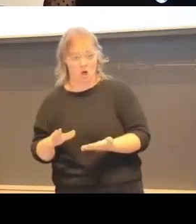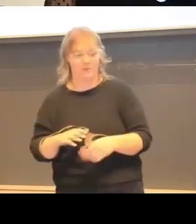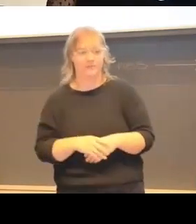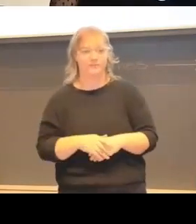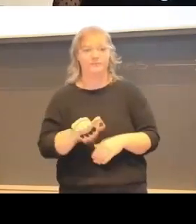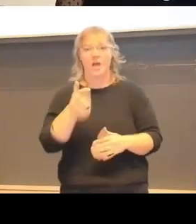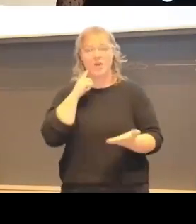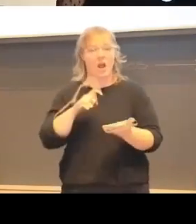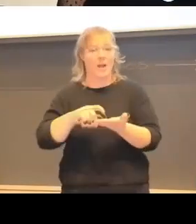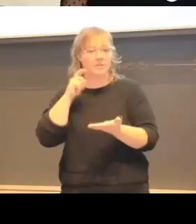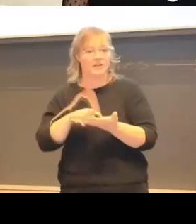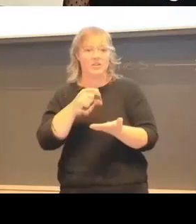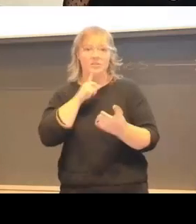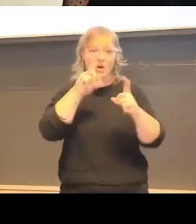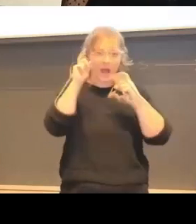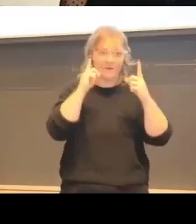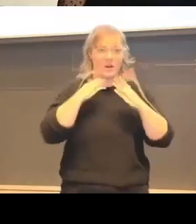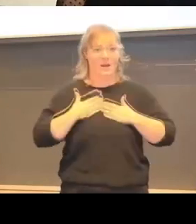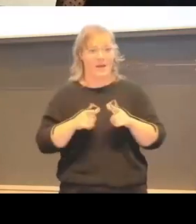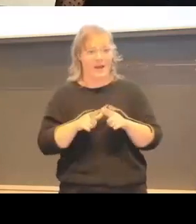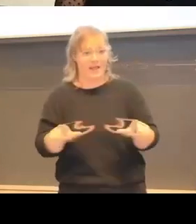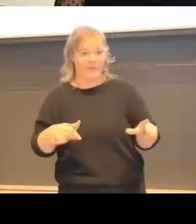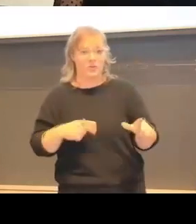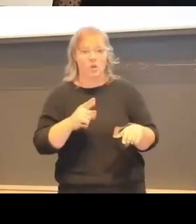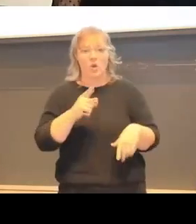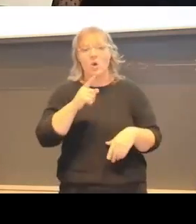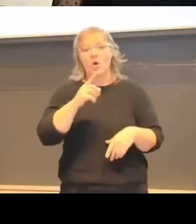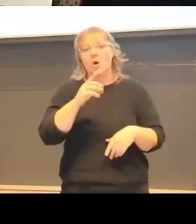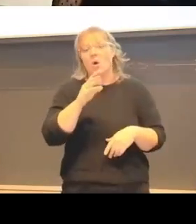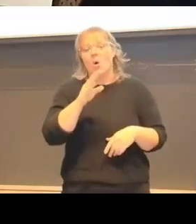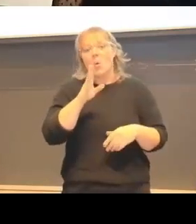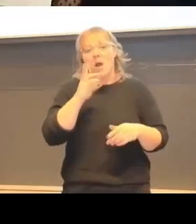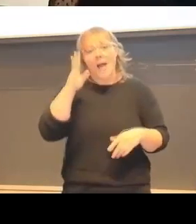nonverbals and Body Language were in the direction hypothesized but not significantly and the other